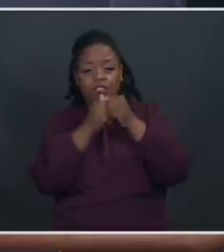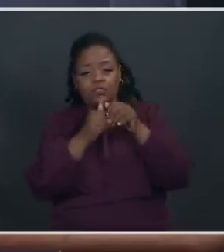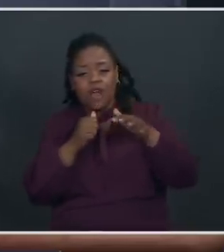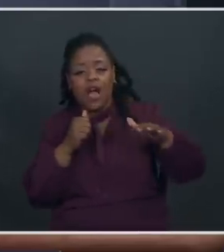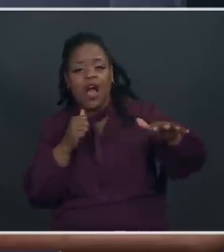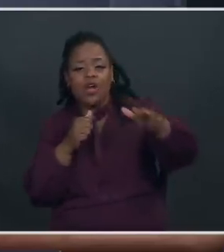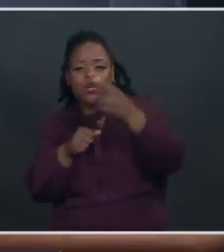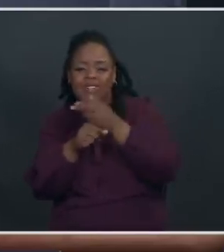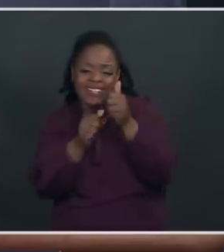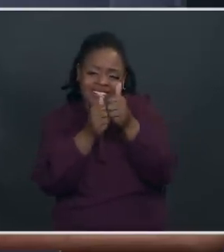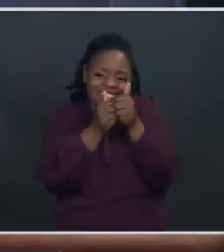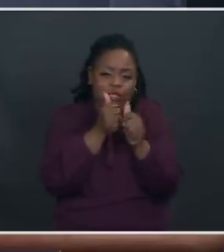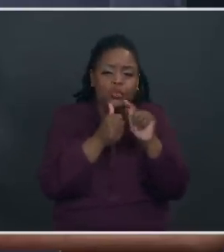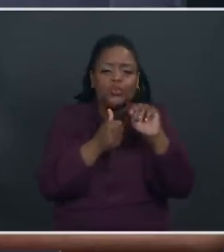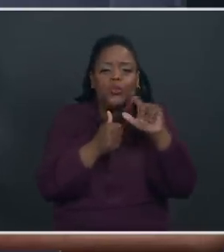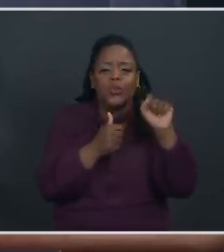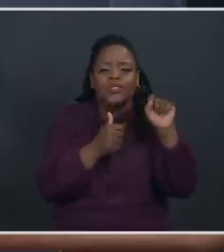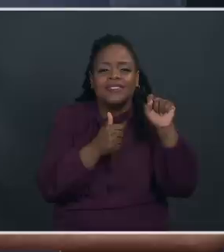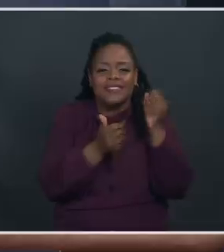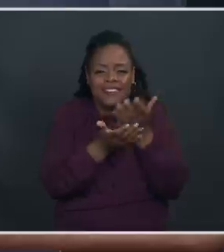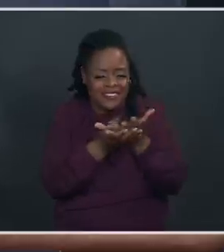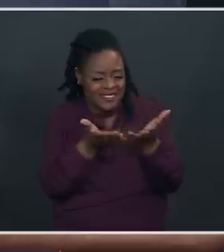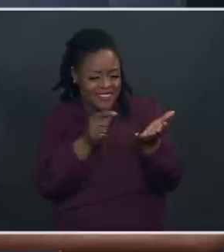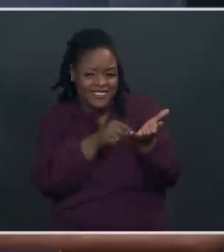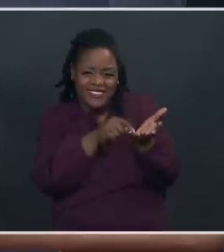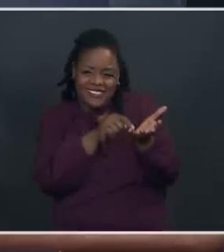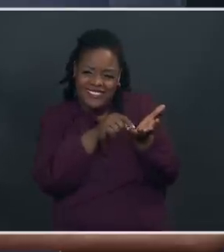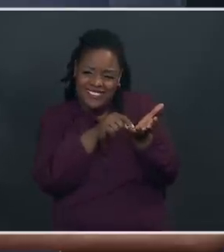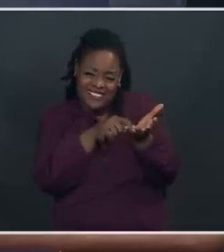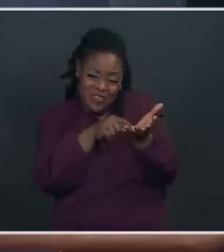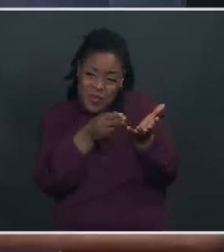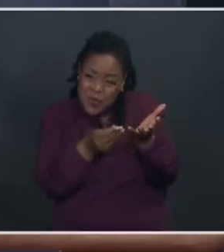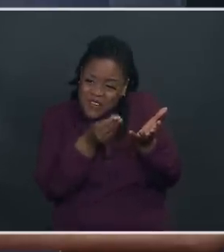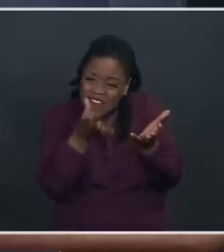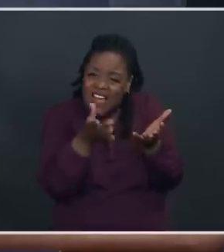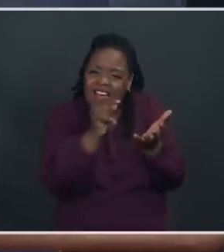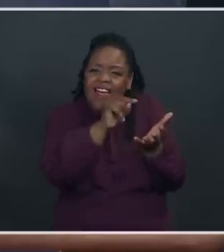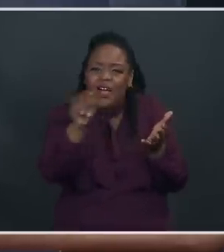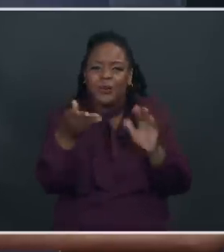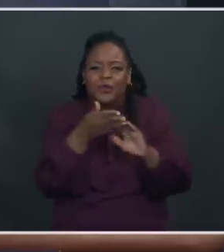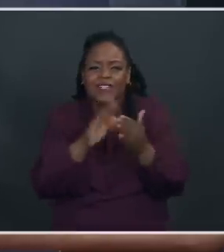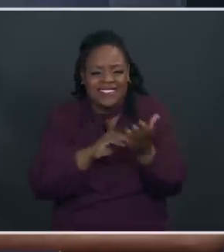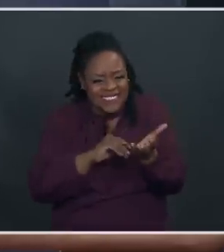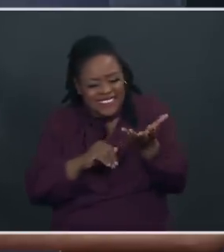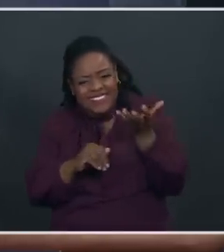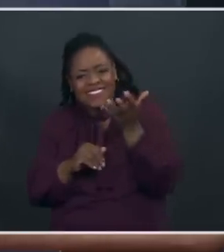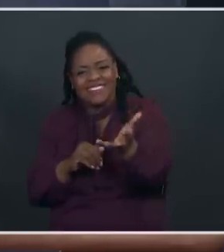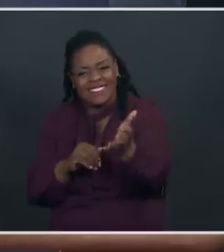to drive resources to those communities. And it fulfills longstanding commitments